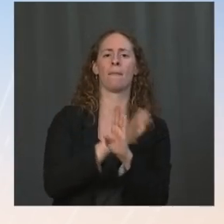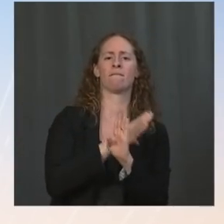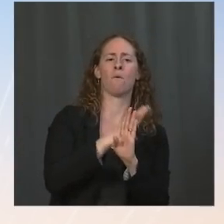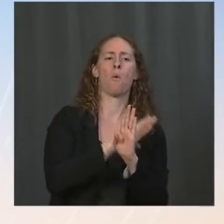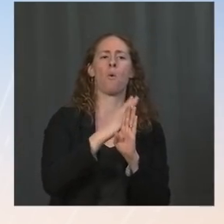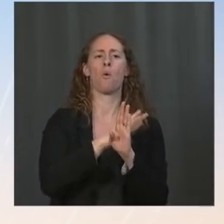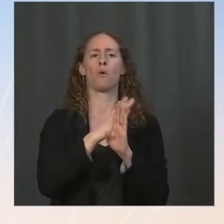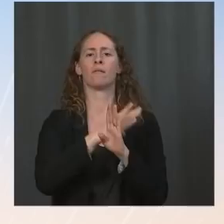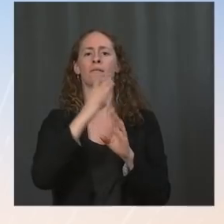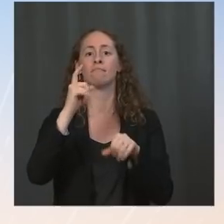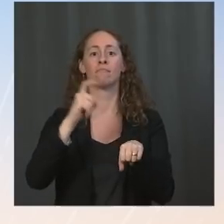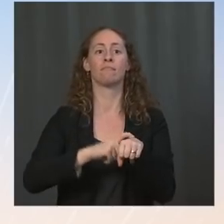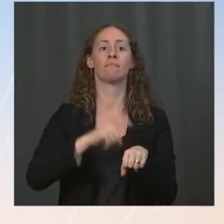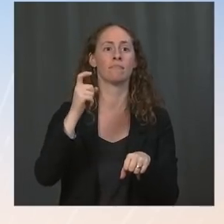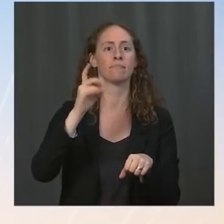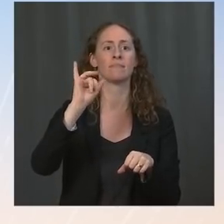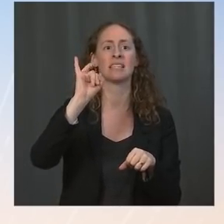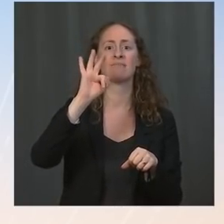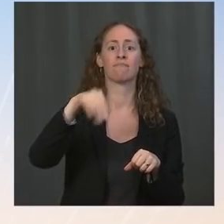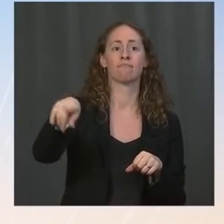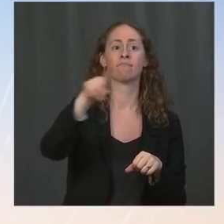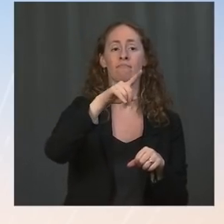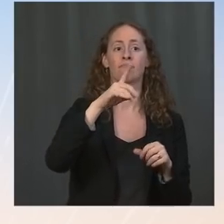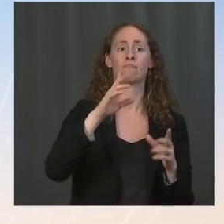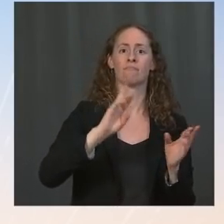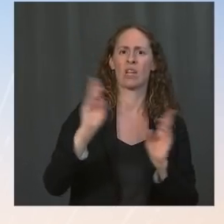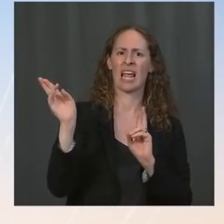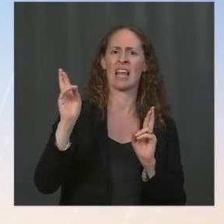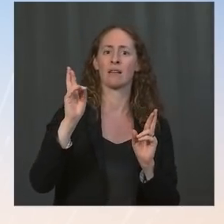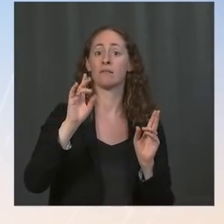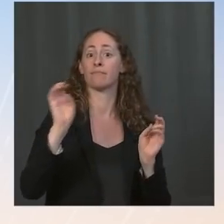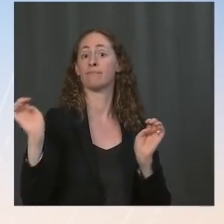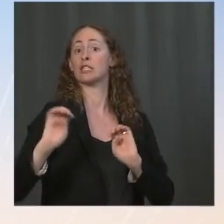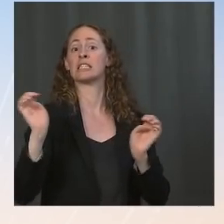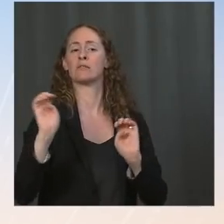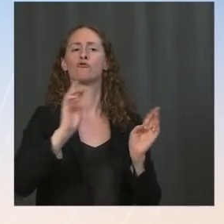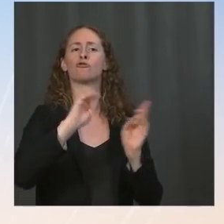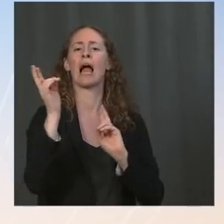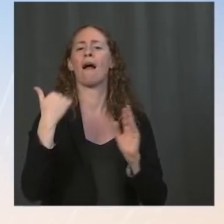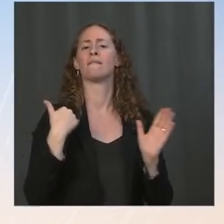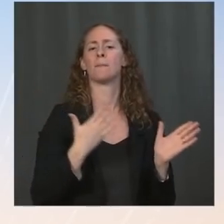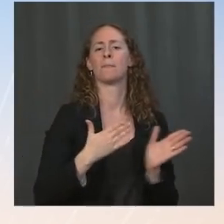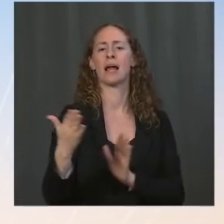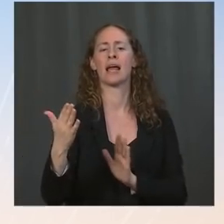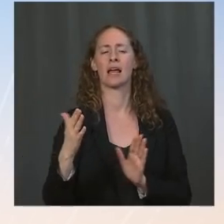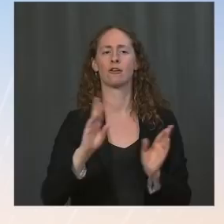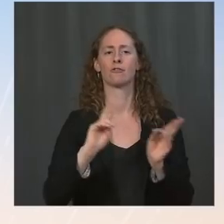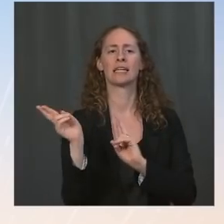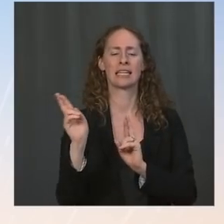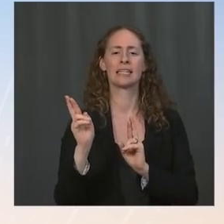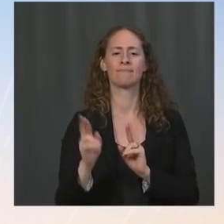and I expect as we continue to discuss with the governor and health administrators, we'll determine what additional assistance we can provide. The Press: And just a follow-up